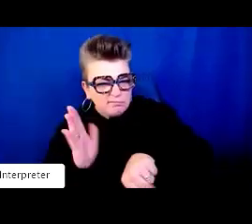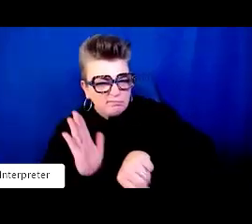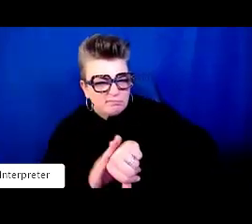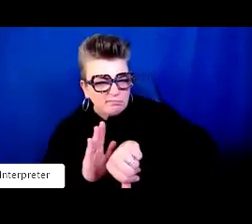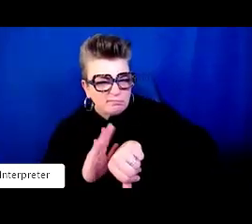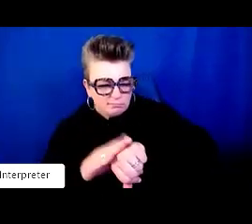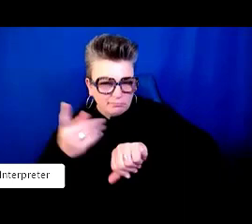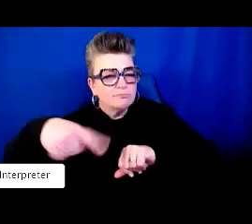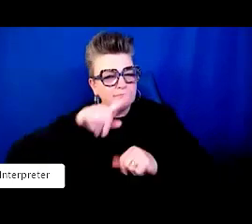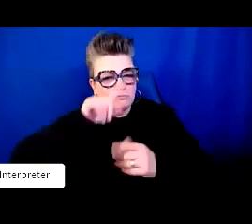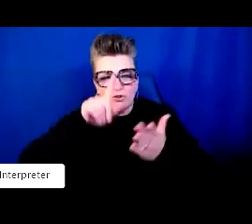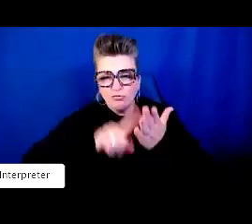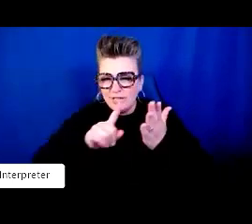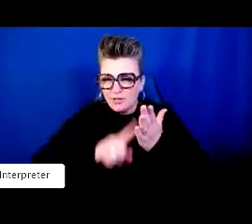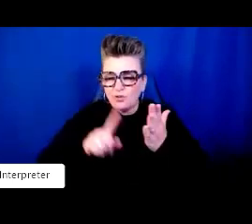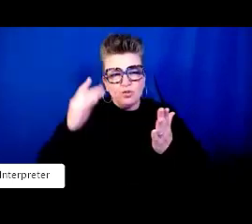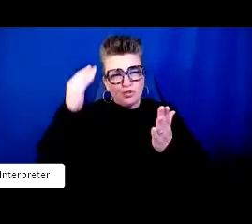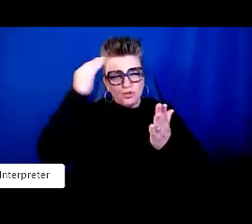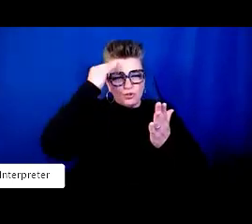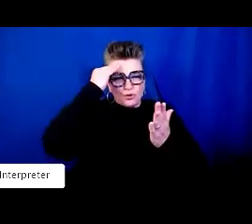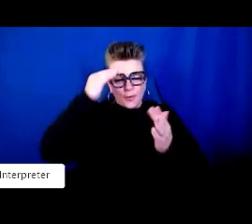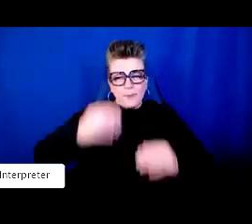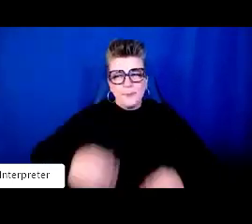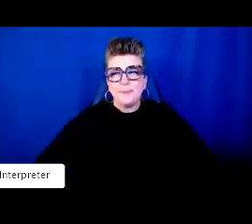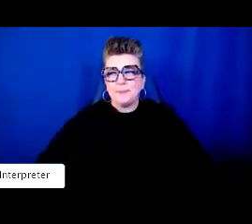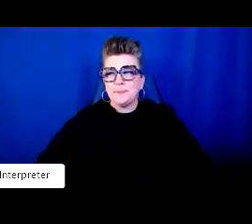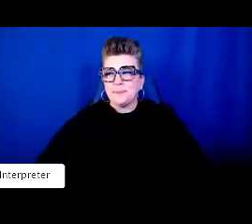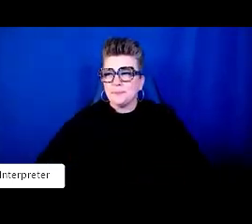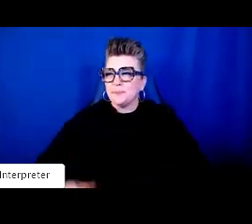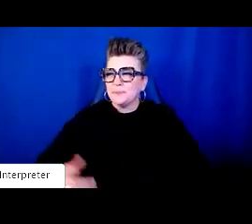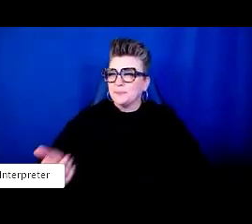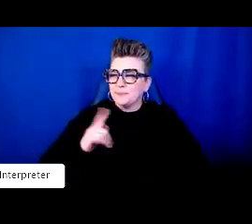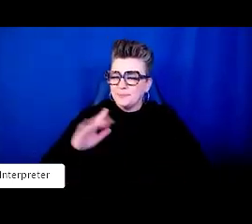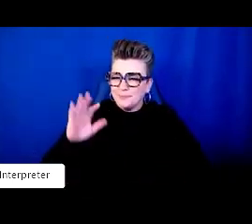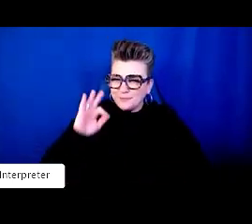Elyse Sullivan: Thank you. And we've received a number of questions